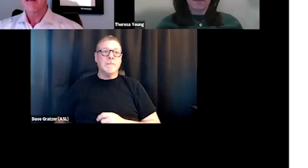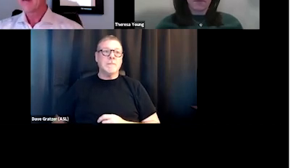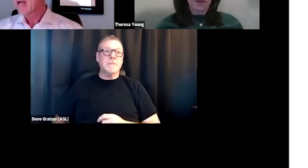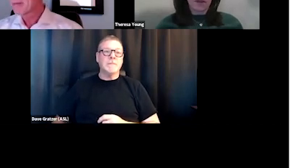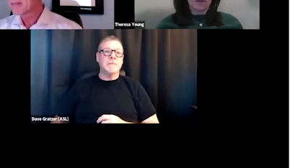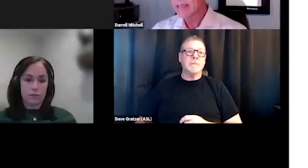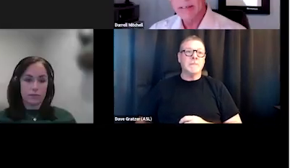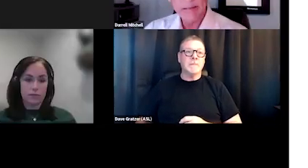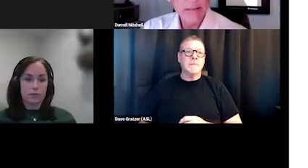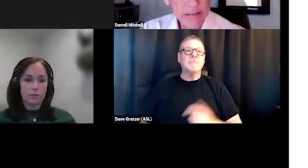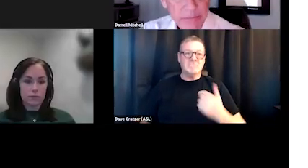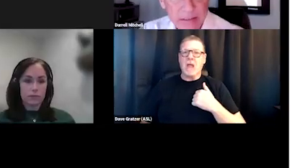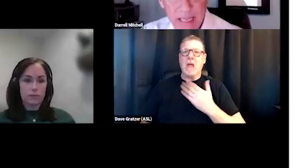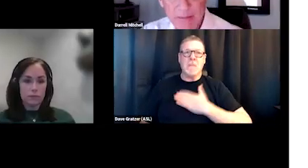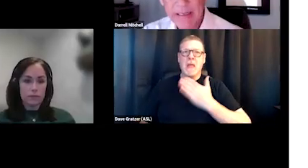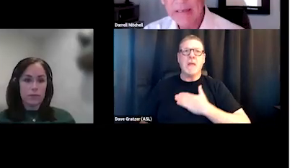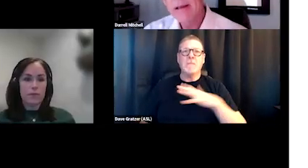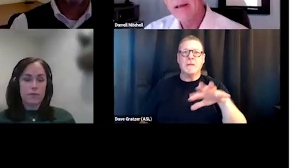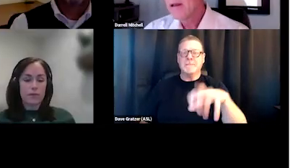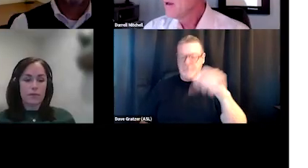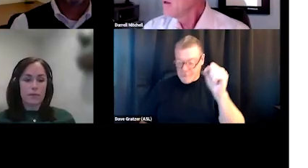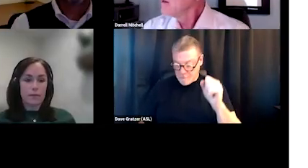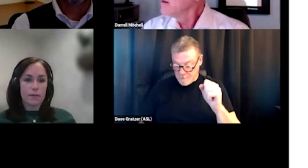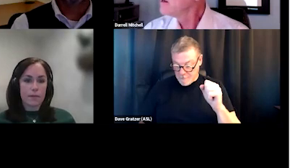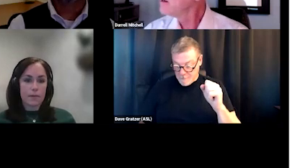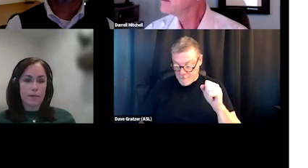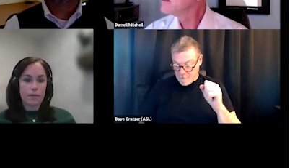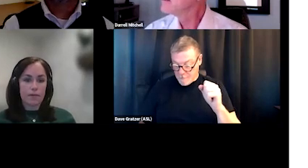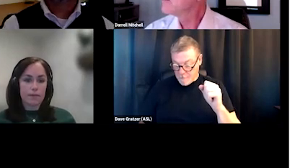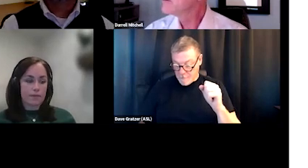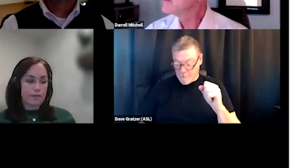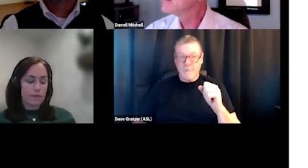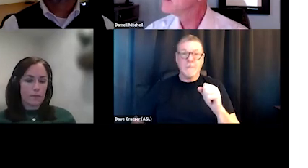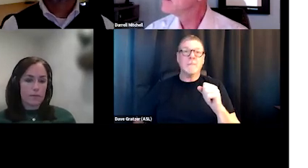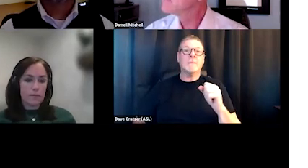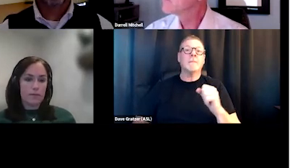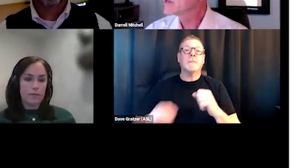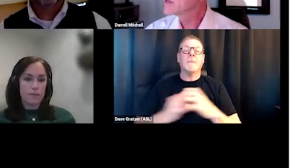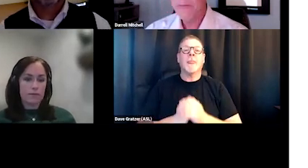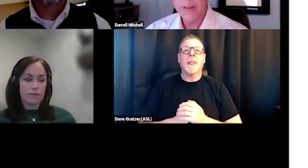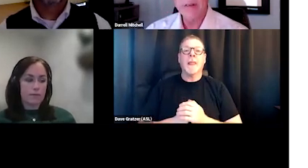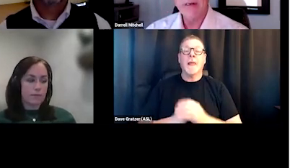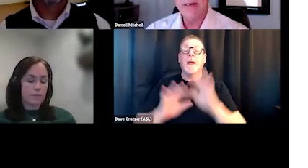Yeah, I'd be happy to take a stab at that. You know, recovery,